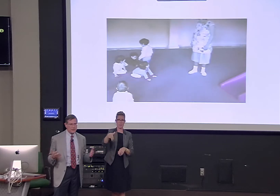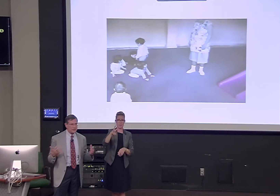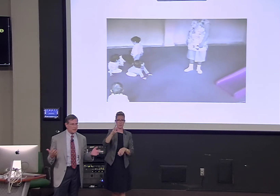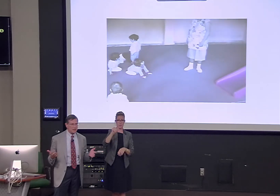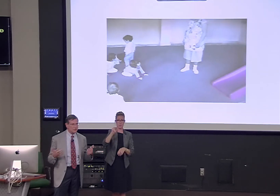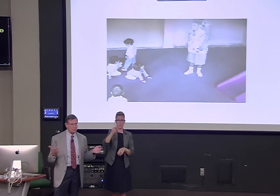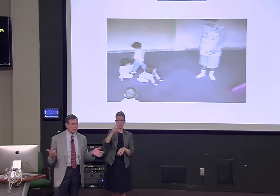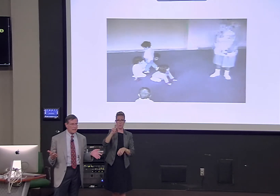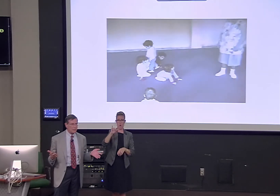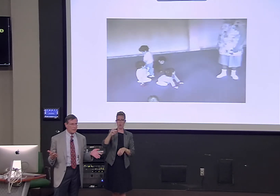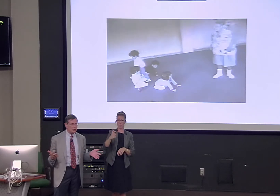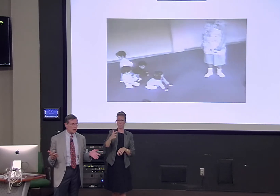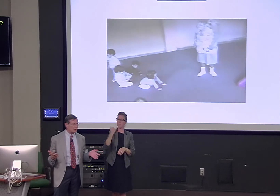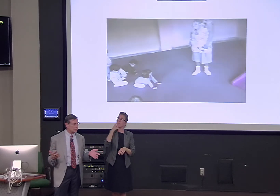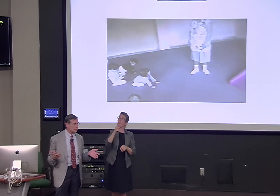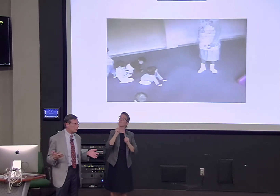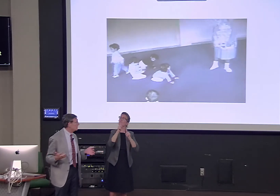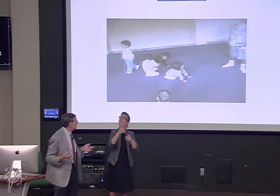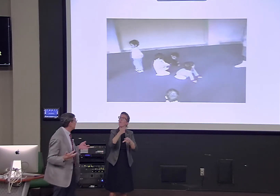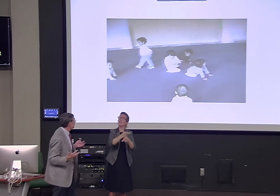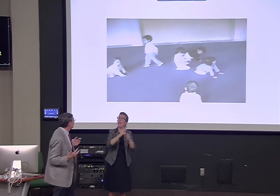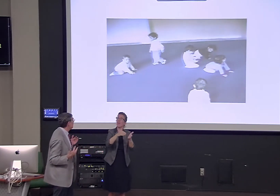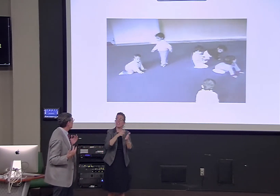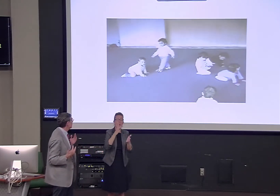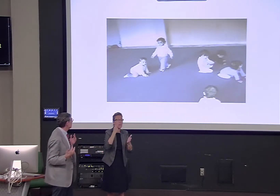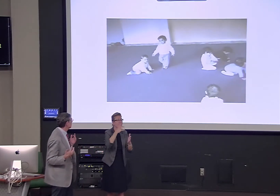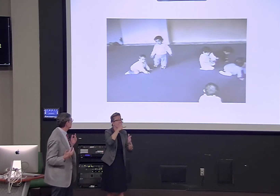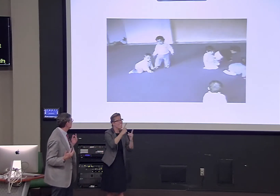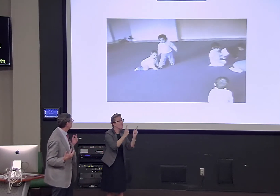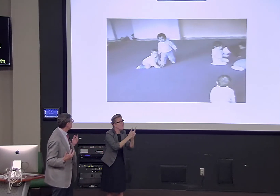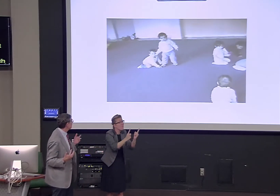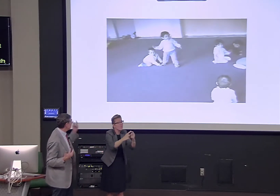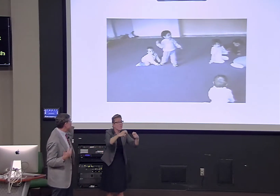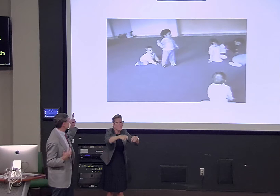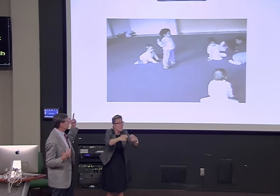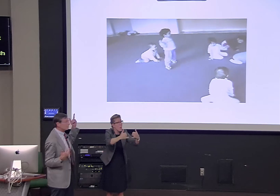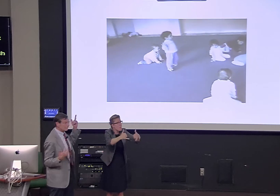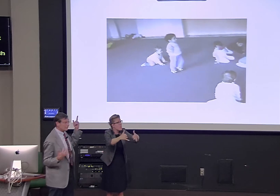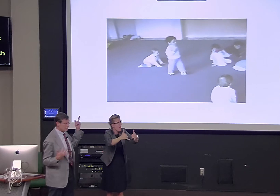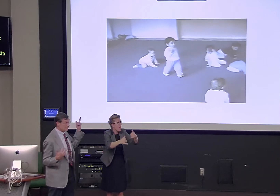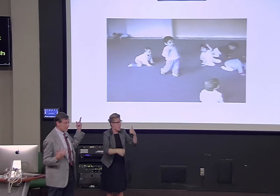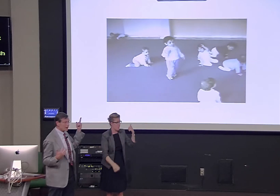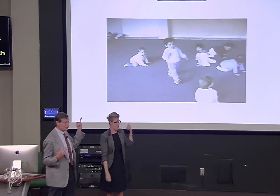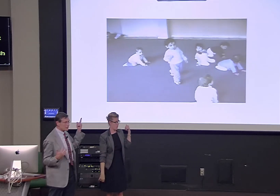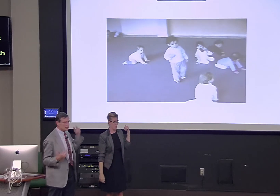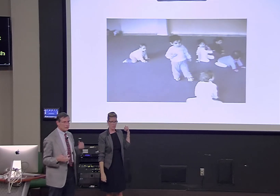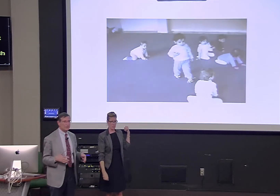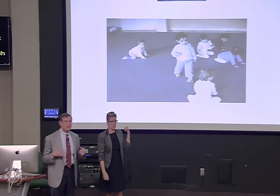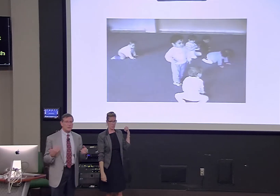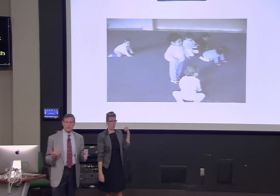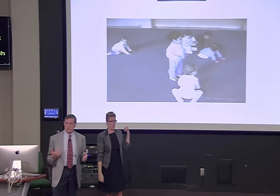you see that the kids are playing with each other. There's very little, except aggressive social interaction